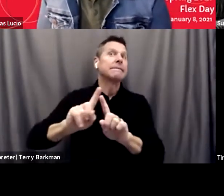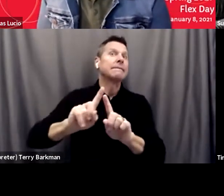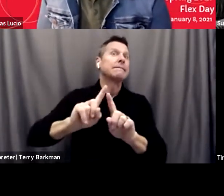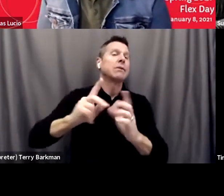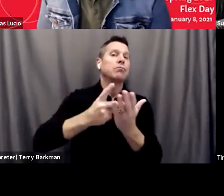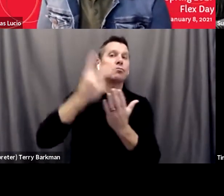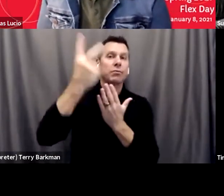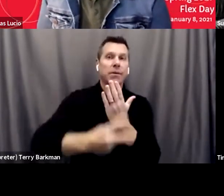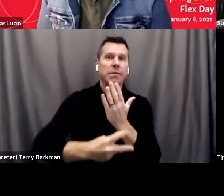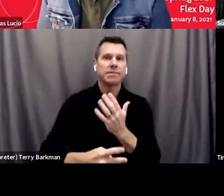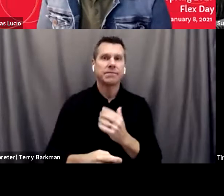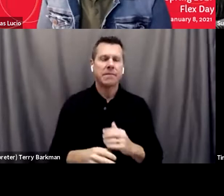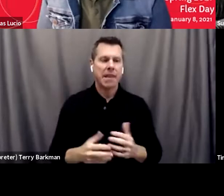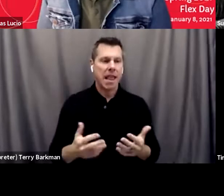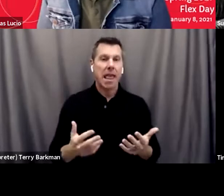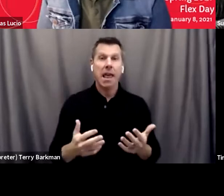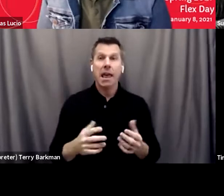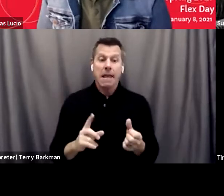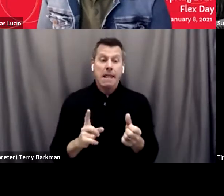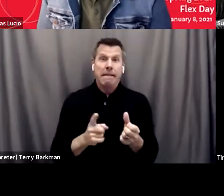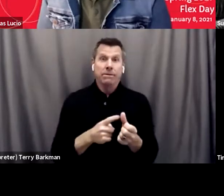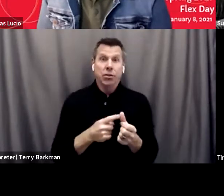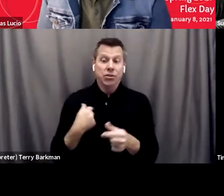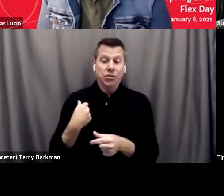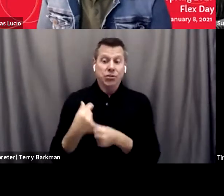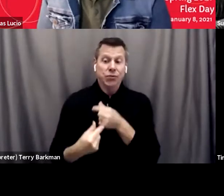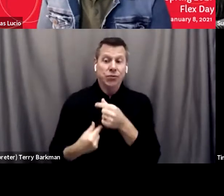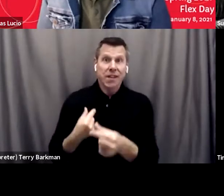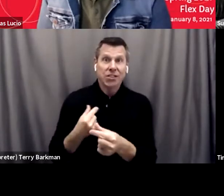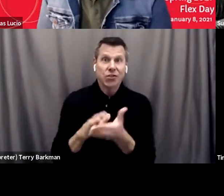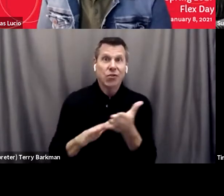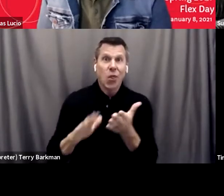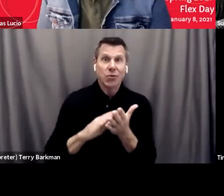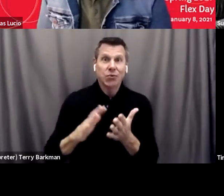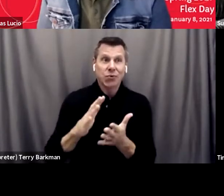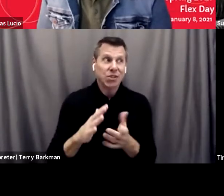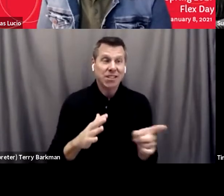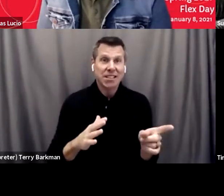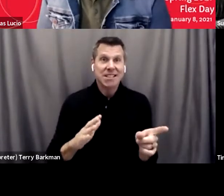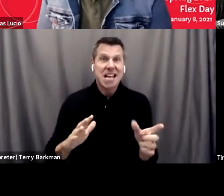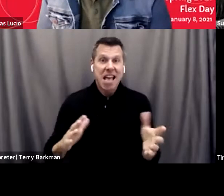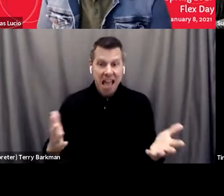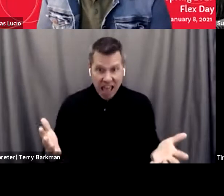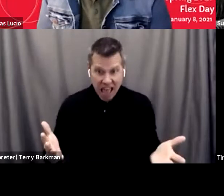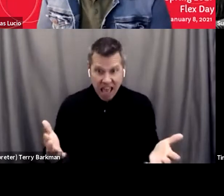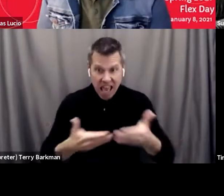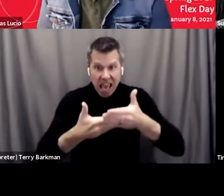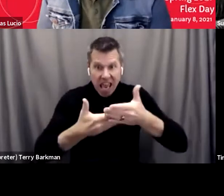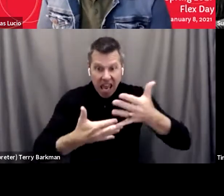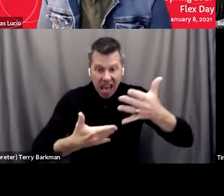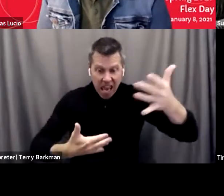know, as many of our students are first generation college students, trying to choose from a list of 275 degrees in programs is